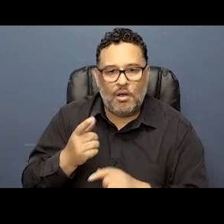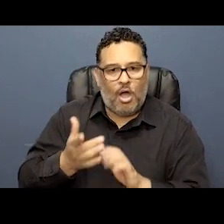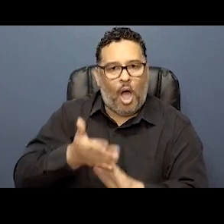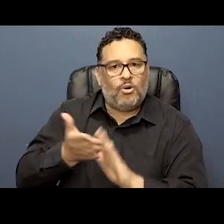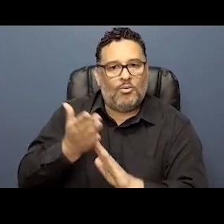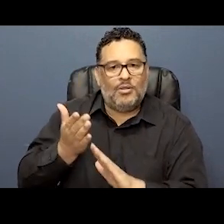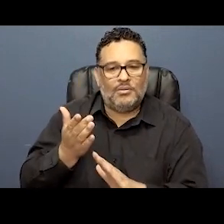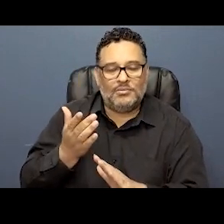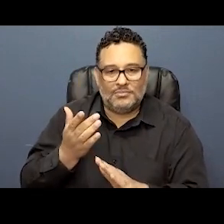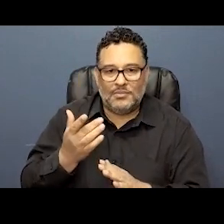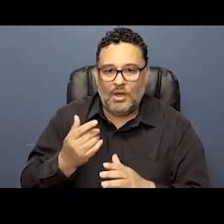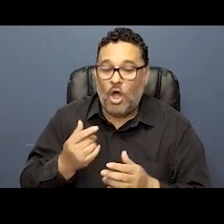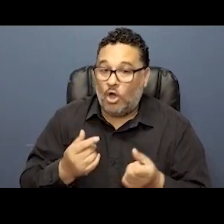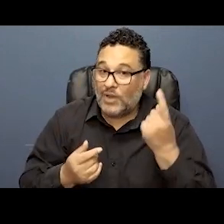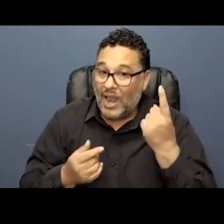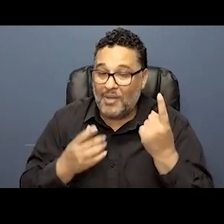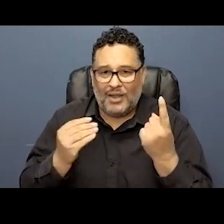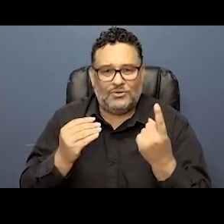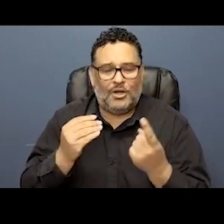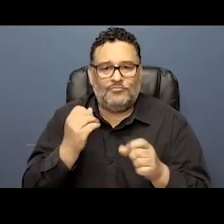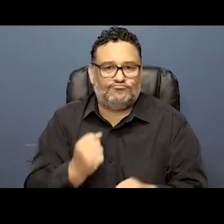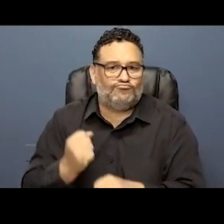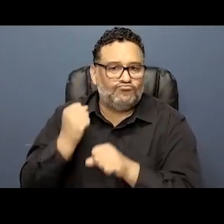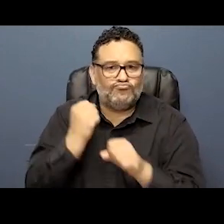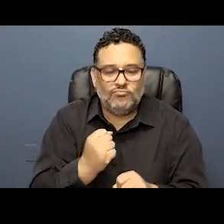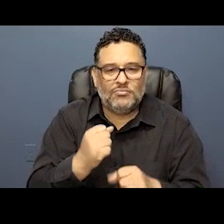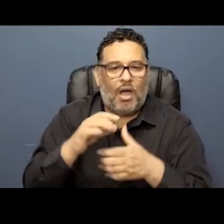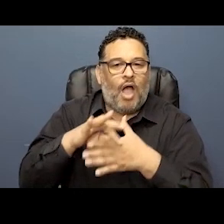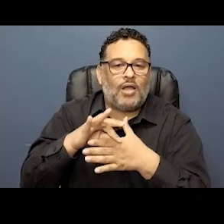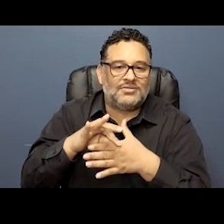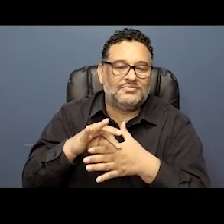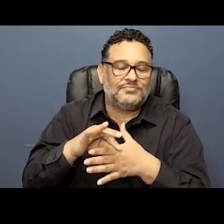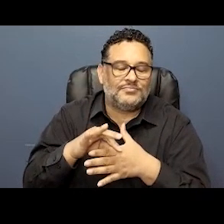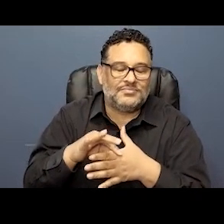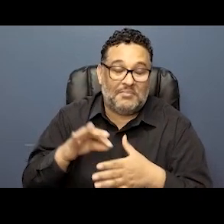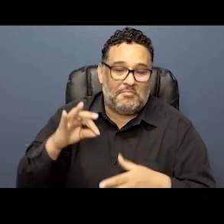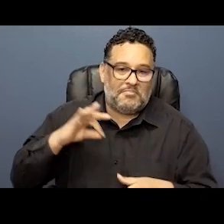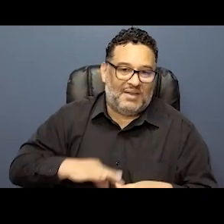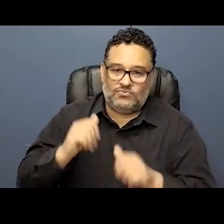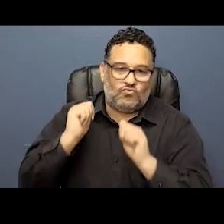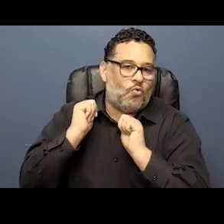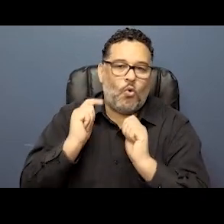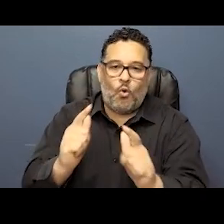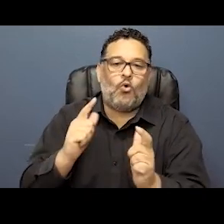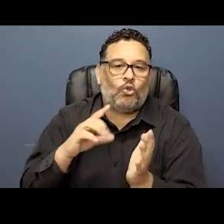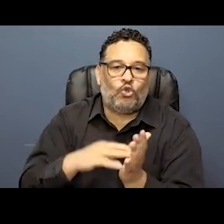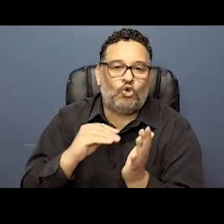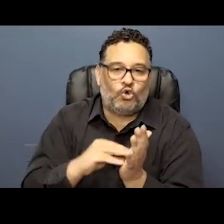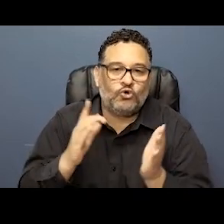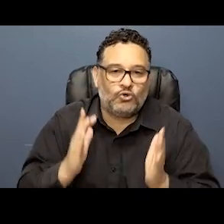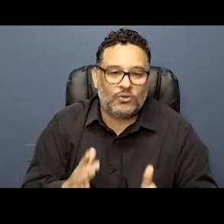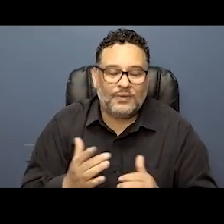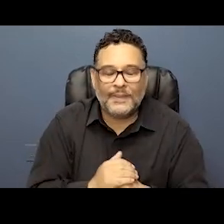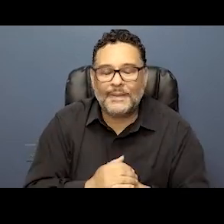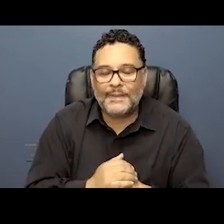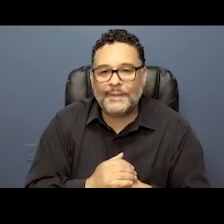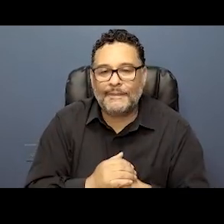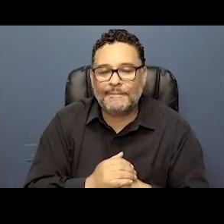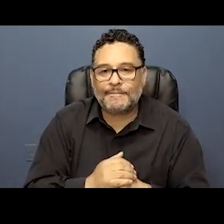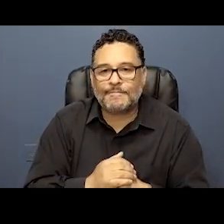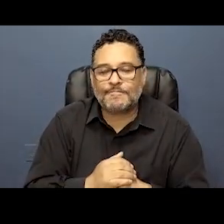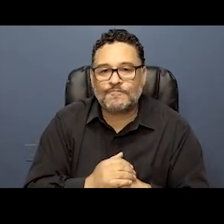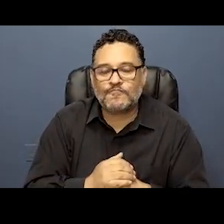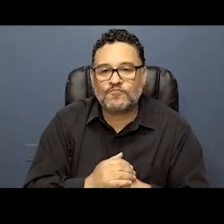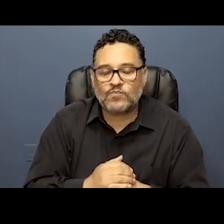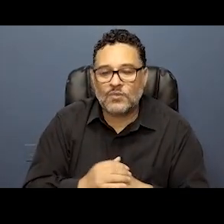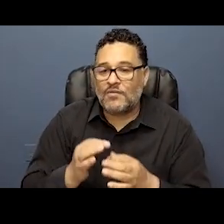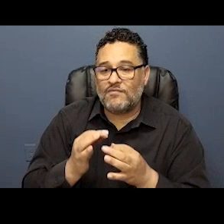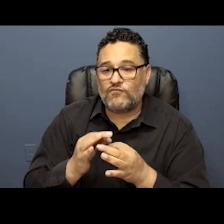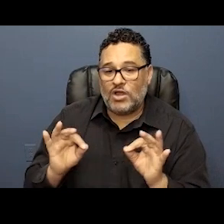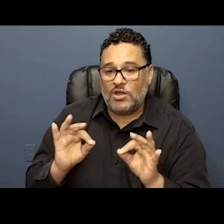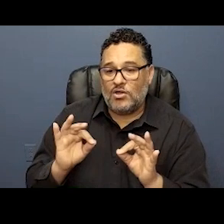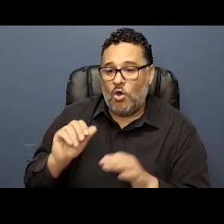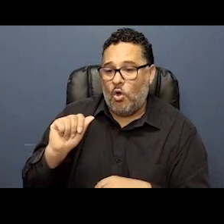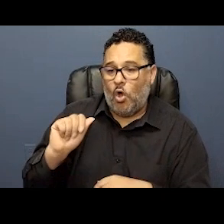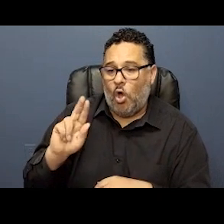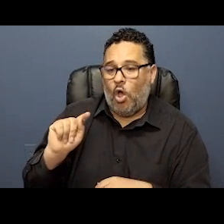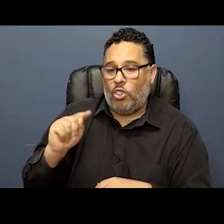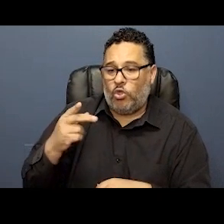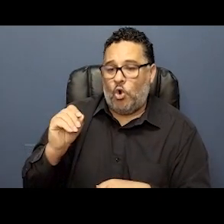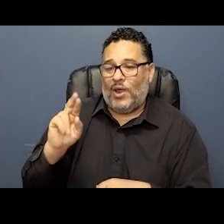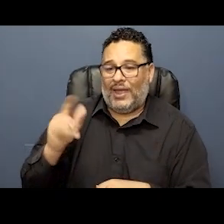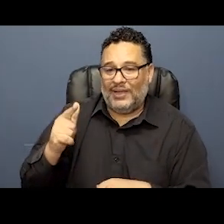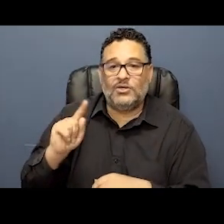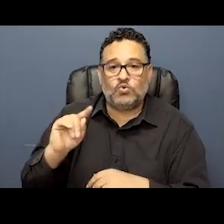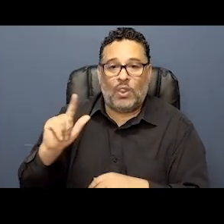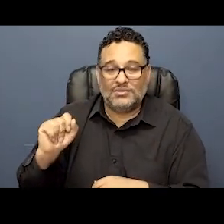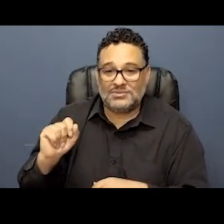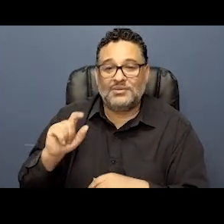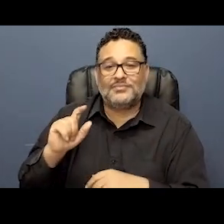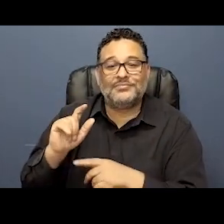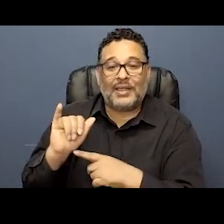and robust content, which benefits all learners. Free authoring tools. Tools like H5P, Canva,